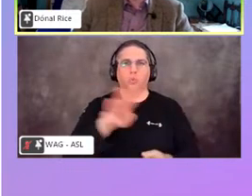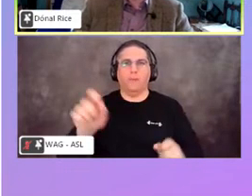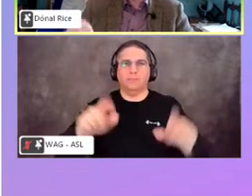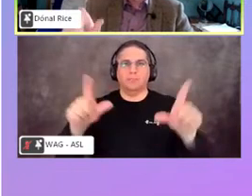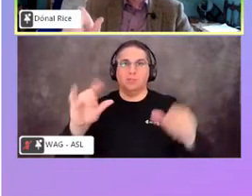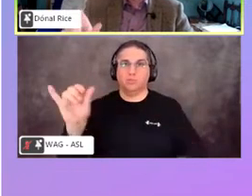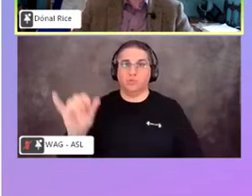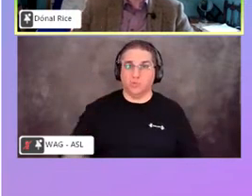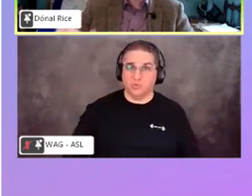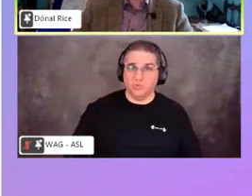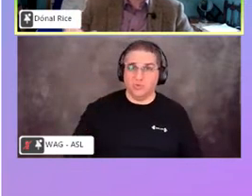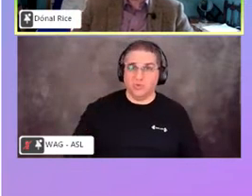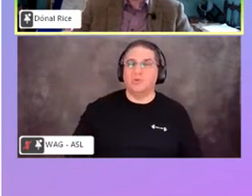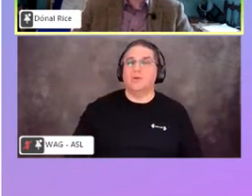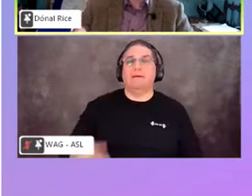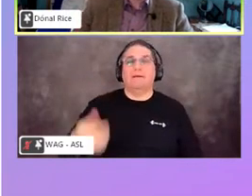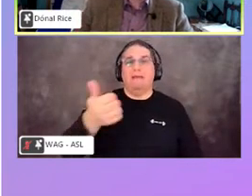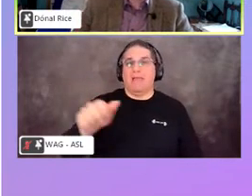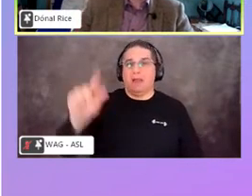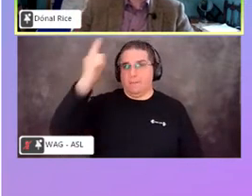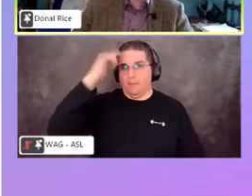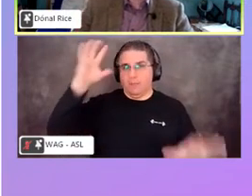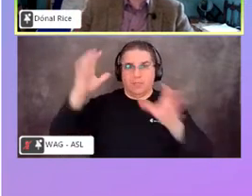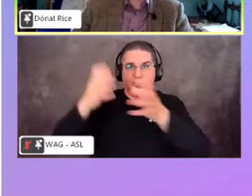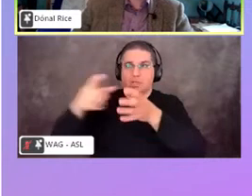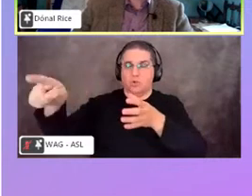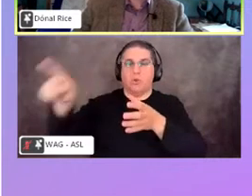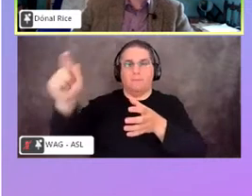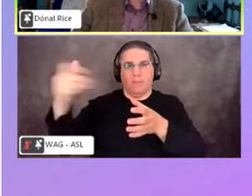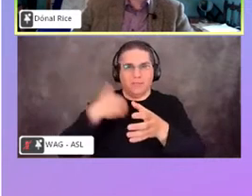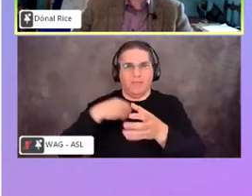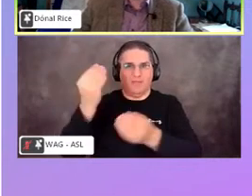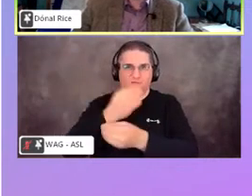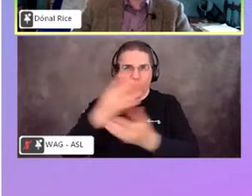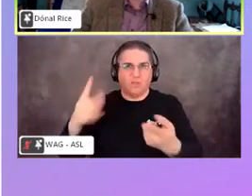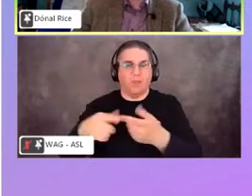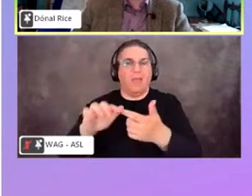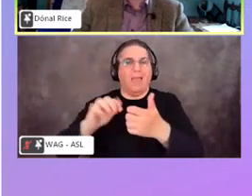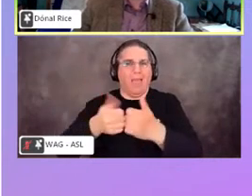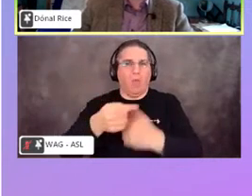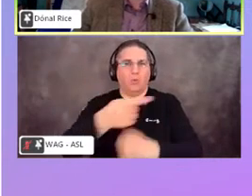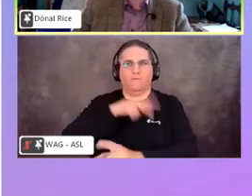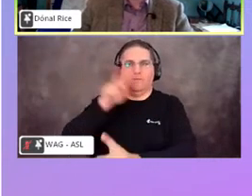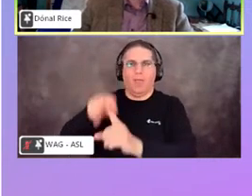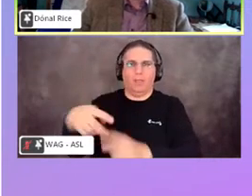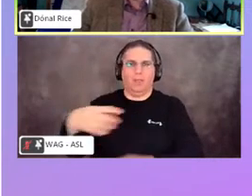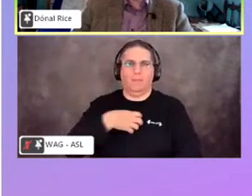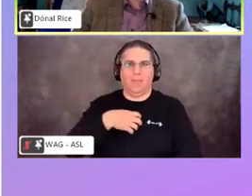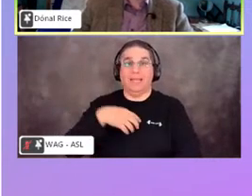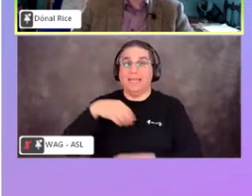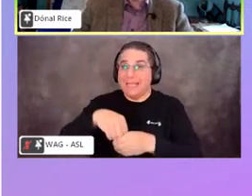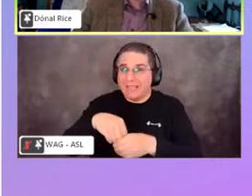complaint in a very particular way. The forcement mechanism under the directive in Ireland is actually taking that and